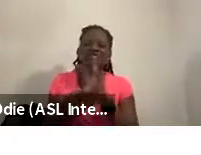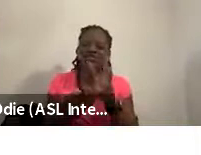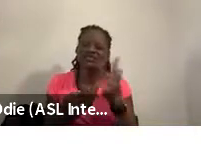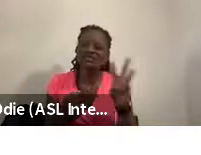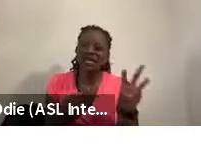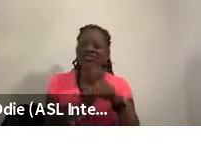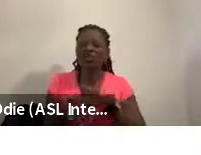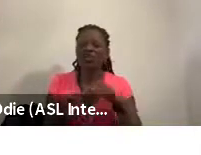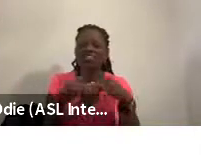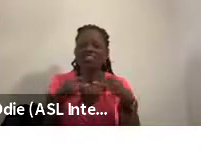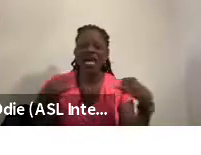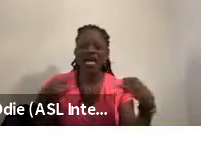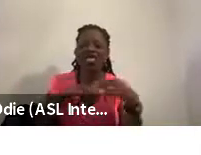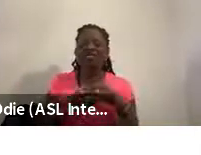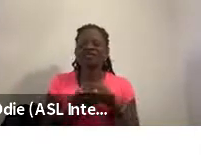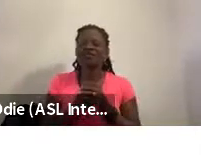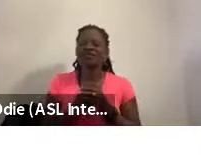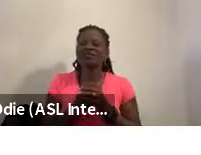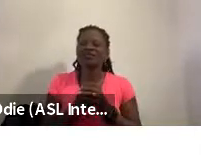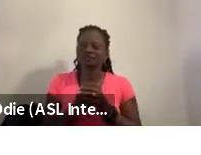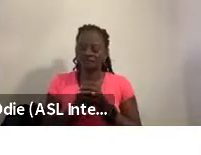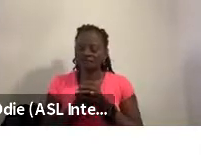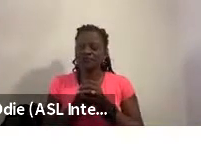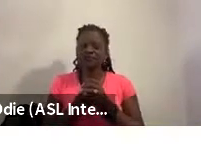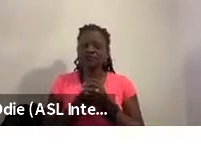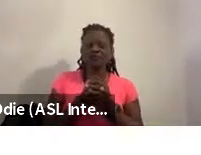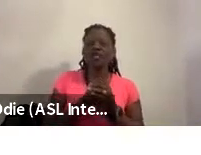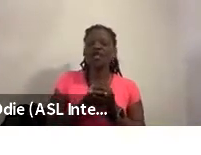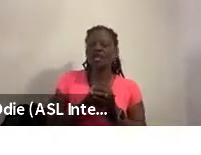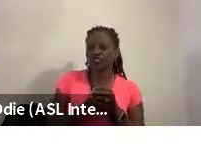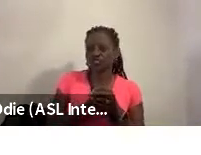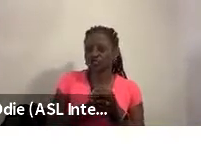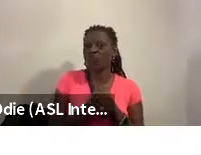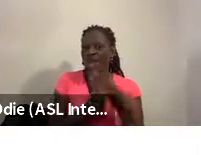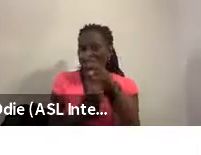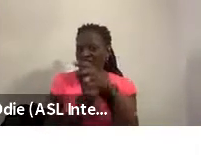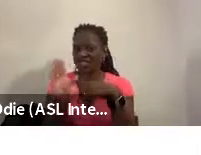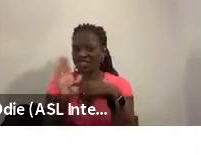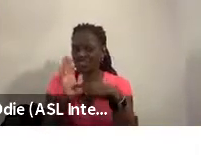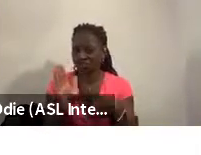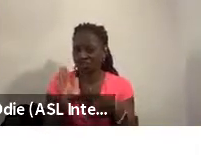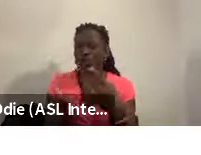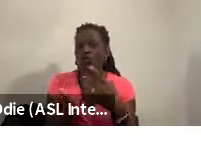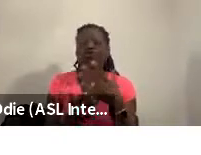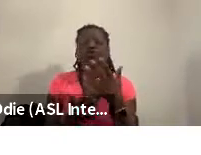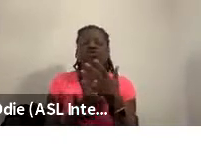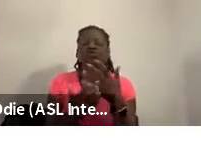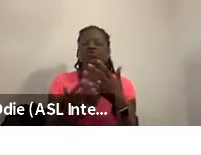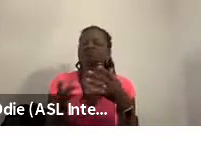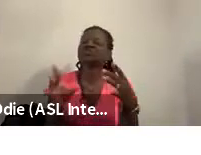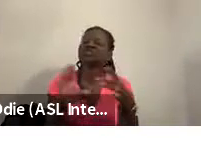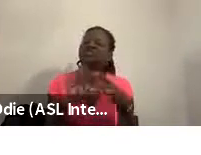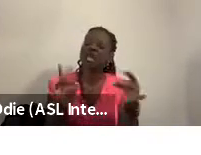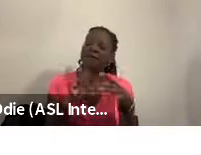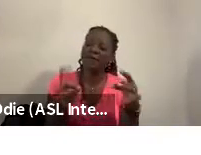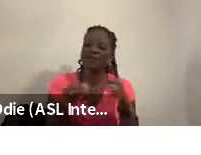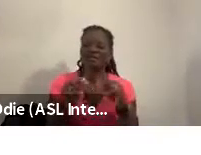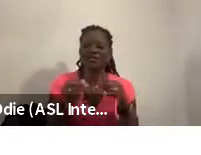the vaccine or had decided not to get the vaccine. Some statements around that they said they